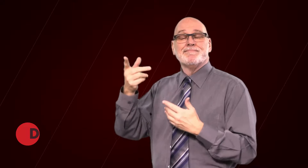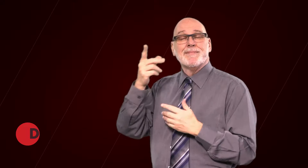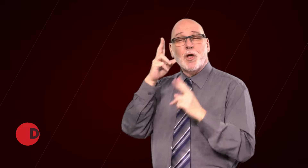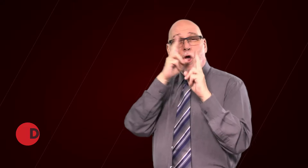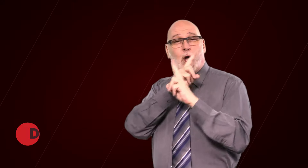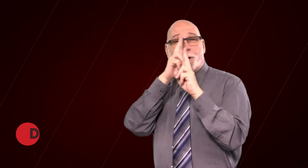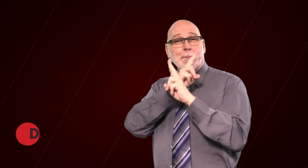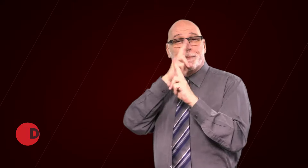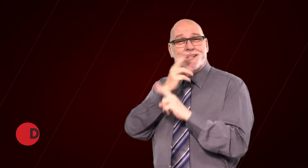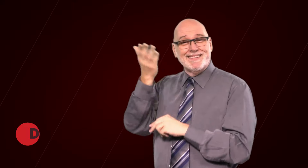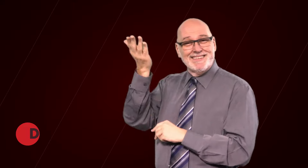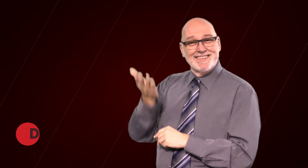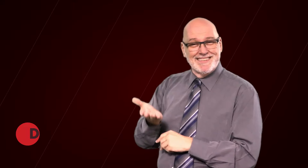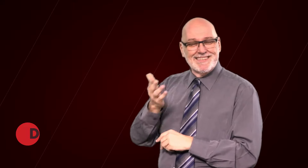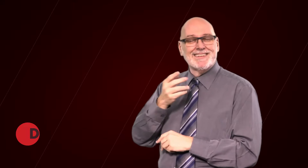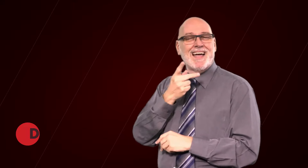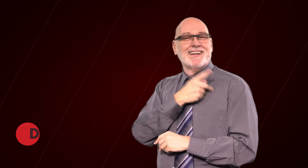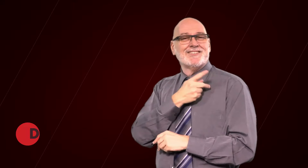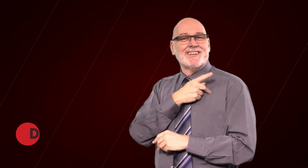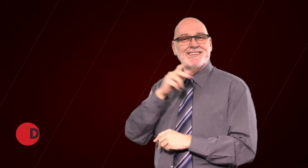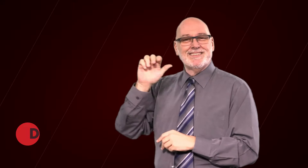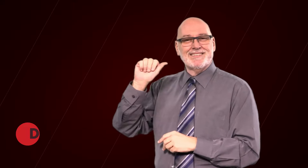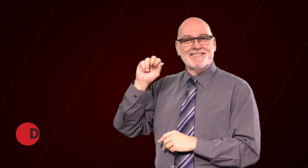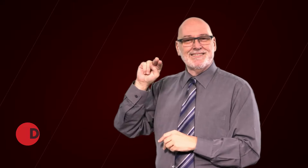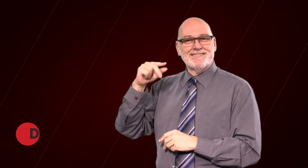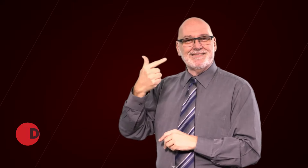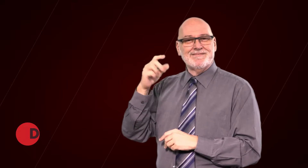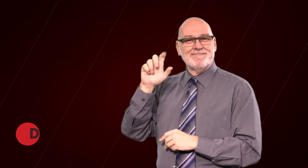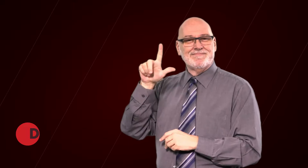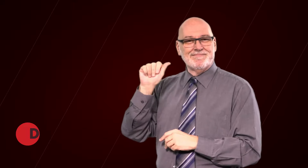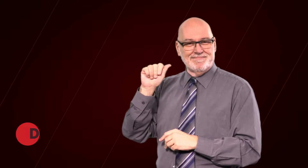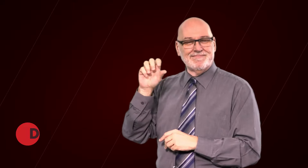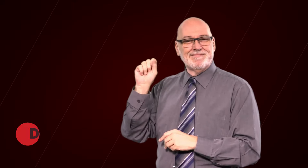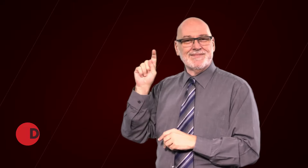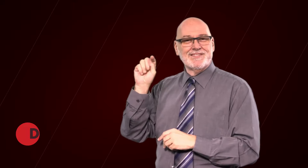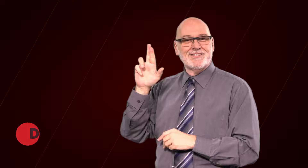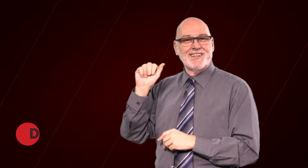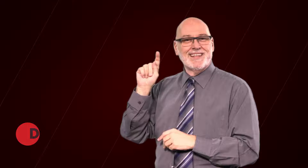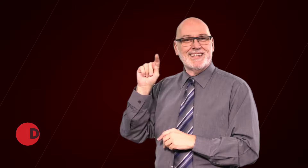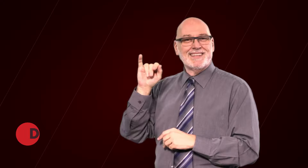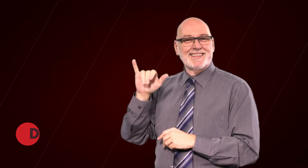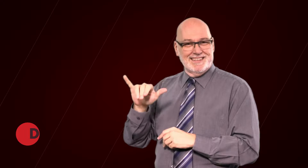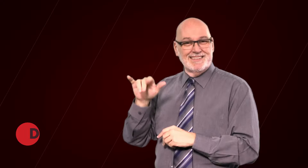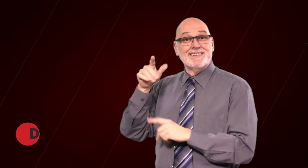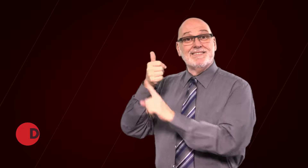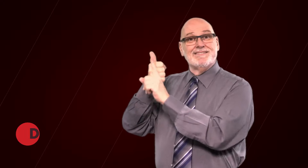Using humour, Angela Statiy,